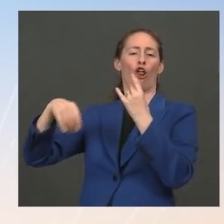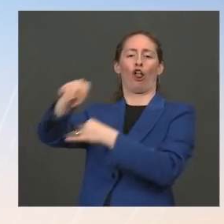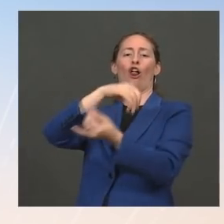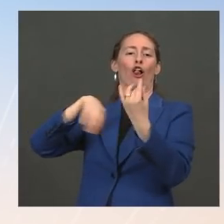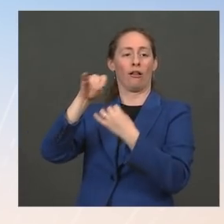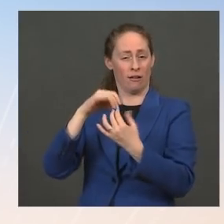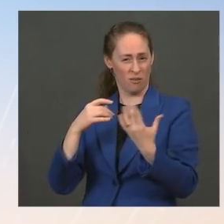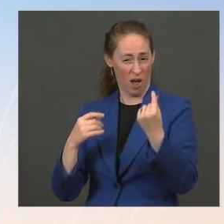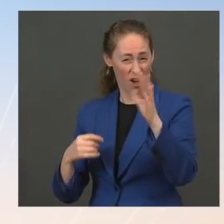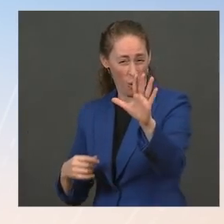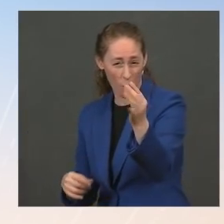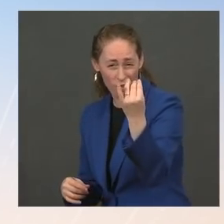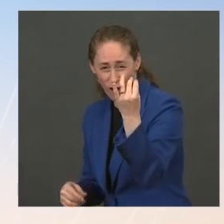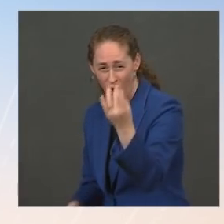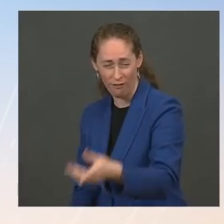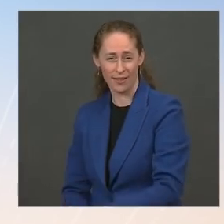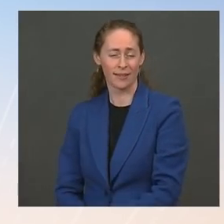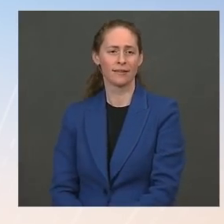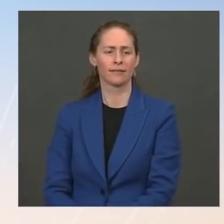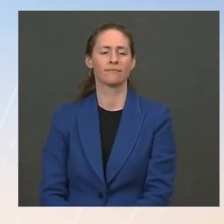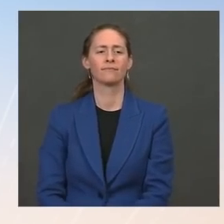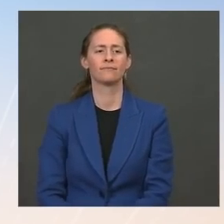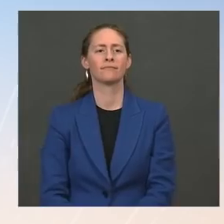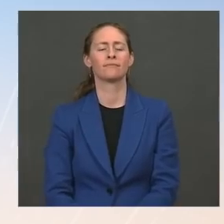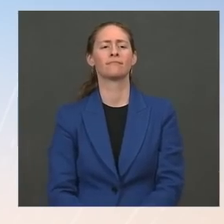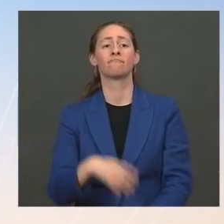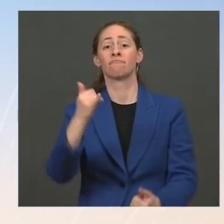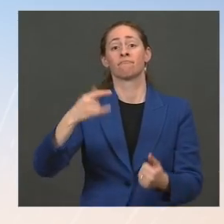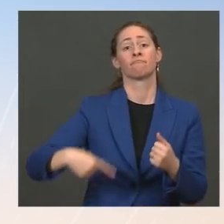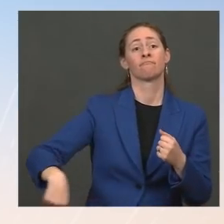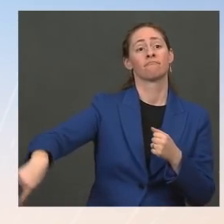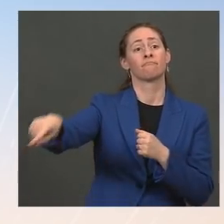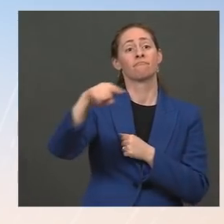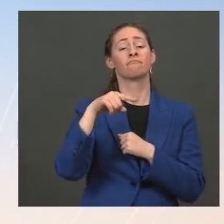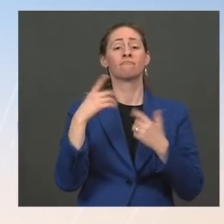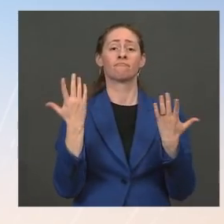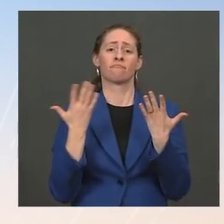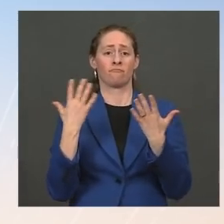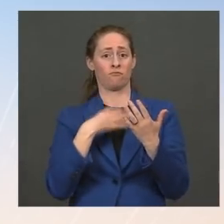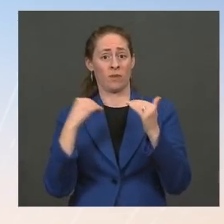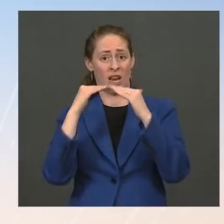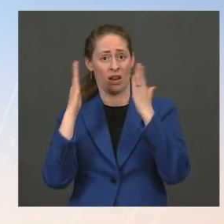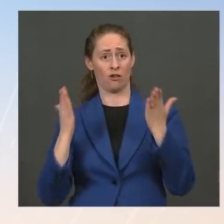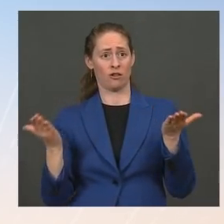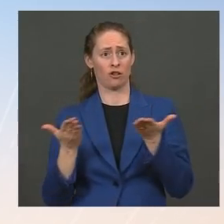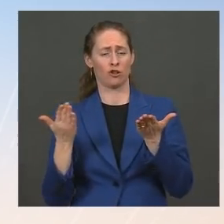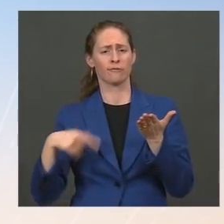I would tell you that our team, senior White House officials have been in close touch already over the last several days